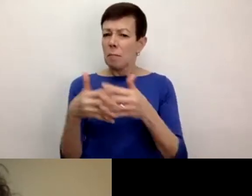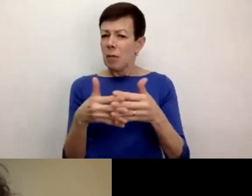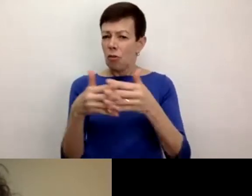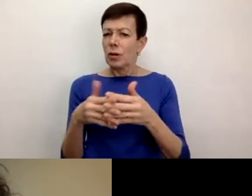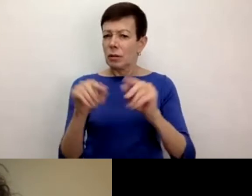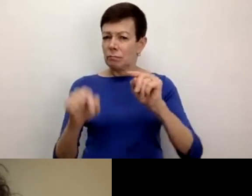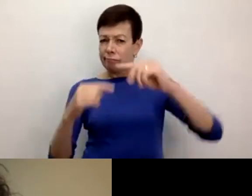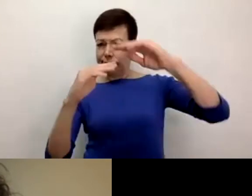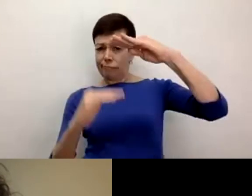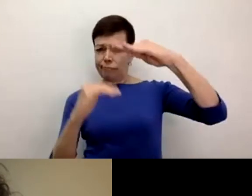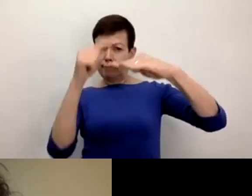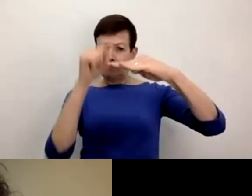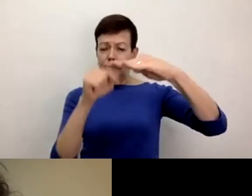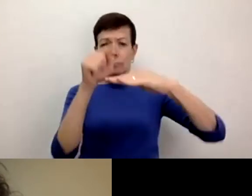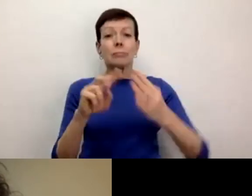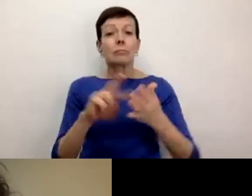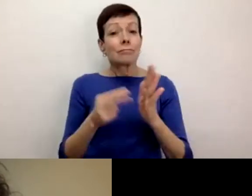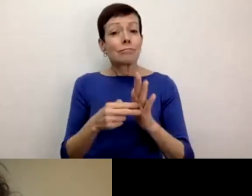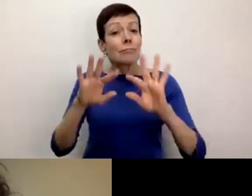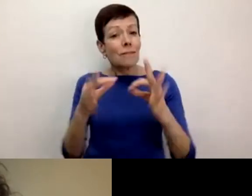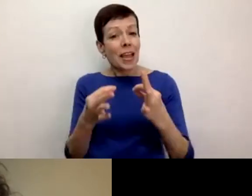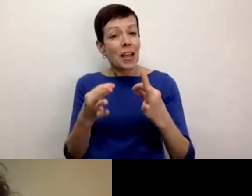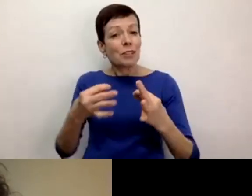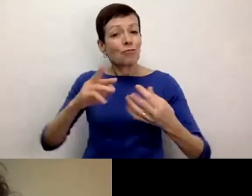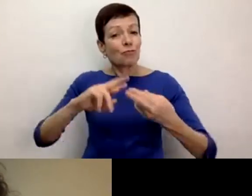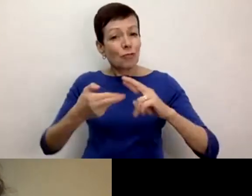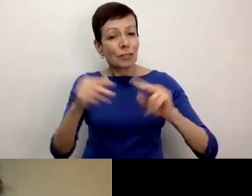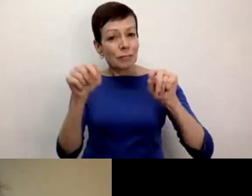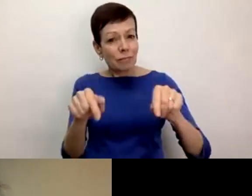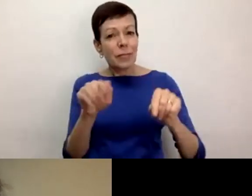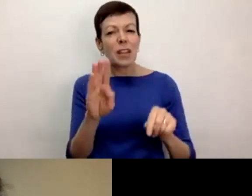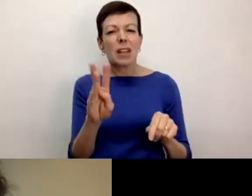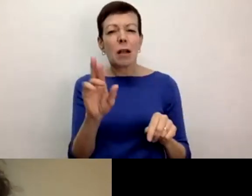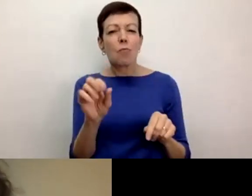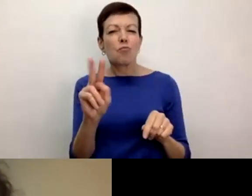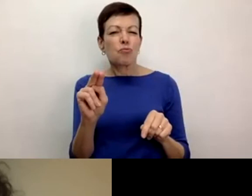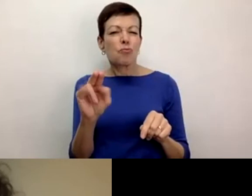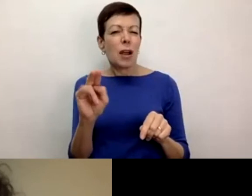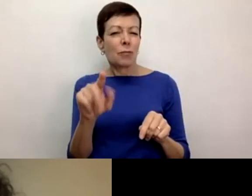And so we have our relatives in the states and Browning, Montana.